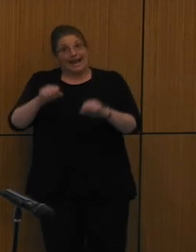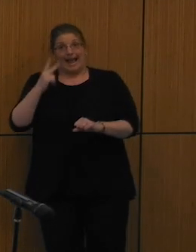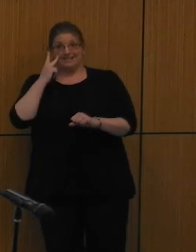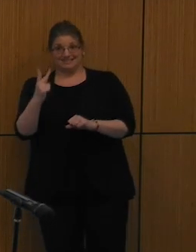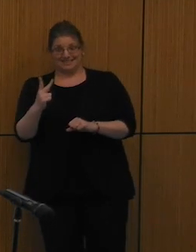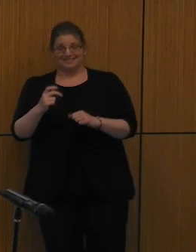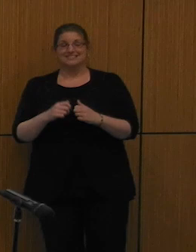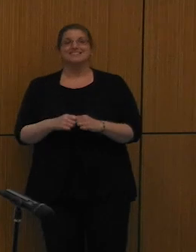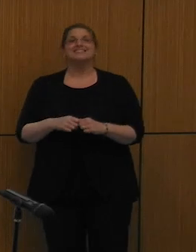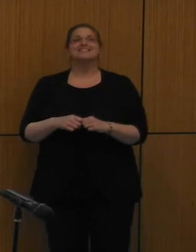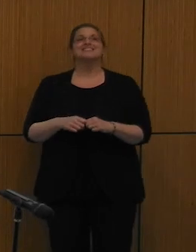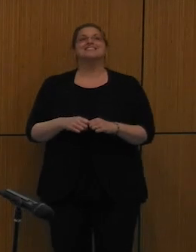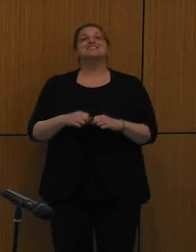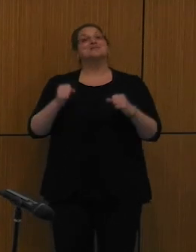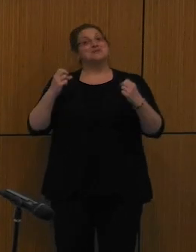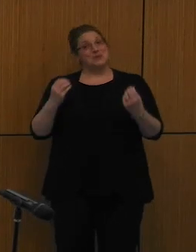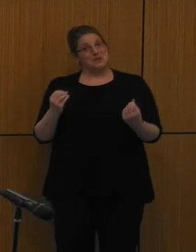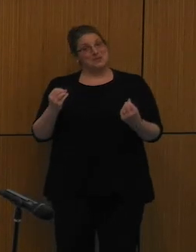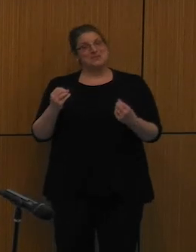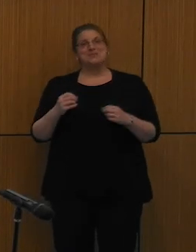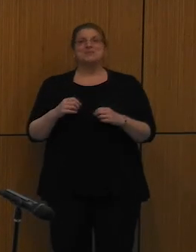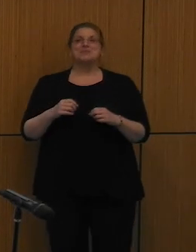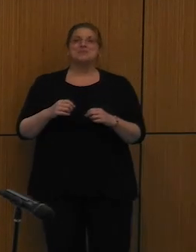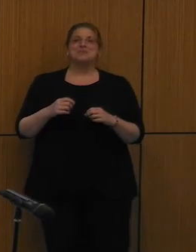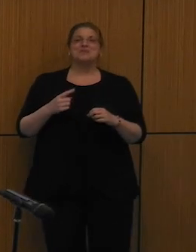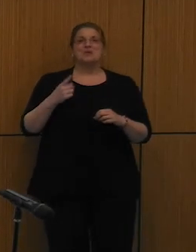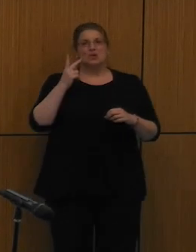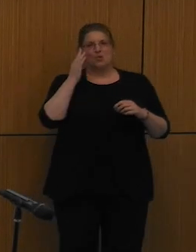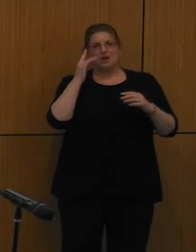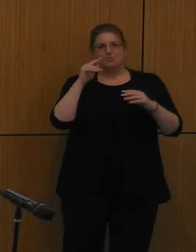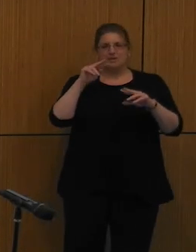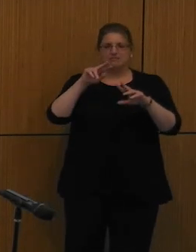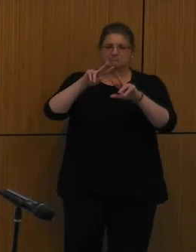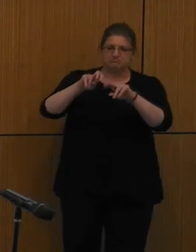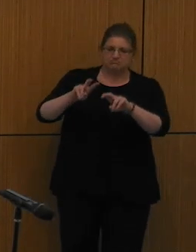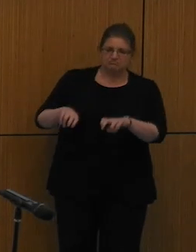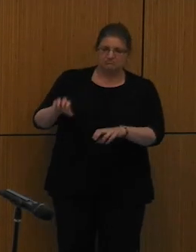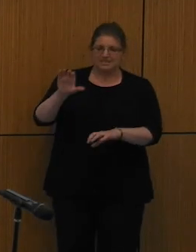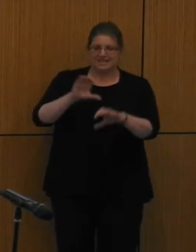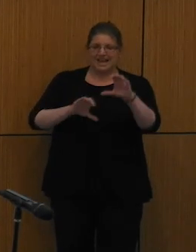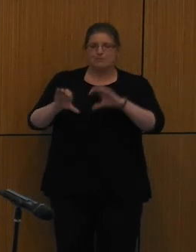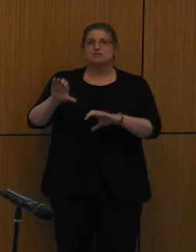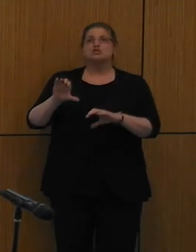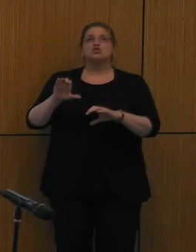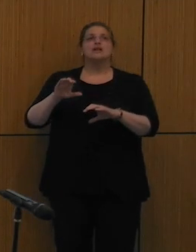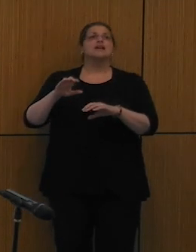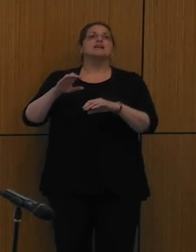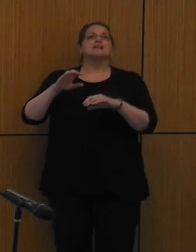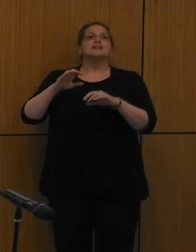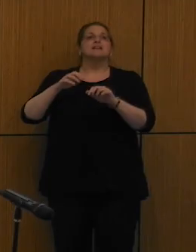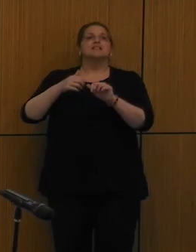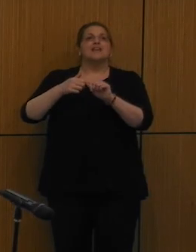So we're going to be looking at chemistry that defies convention. The easy reaction. That should not be the beginning. There we go.